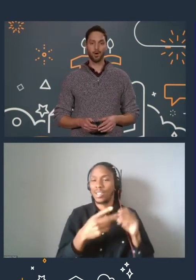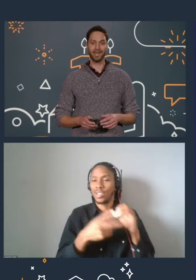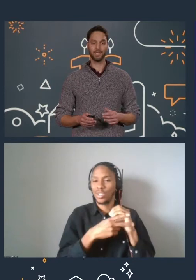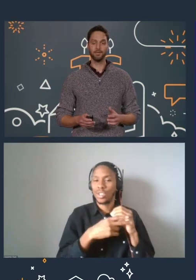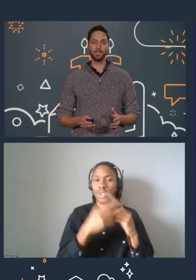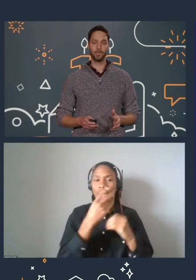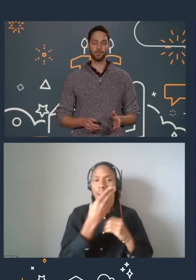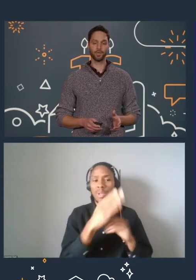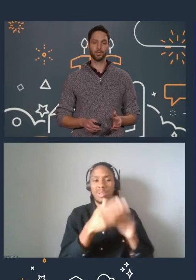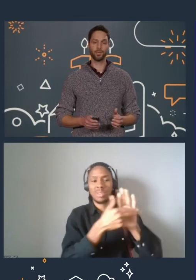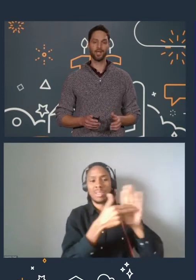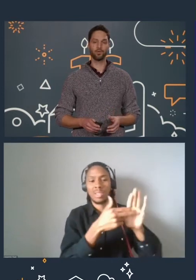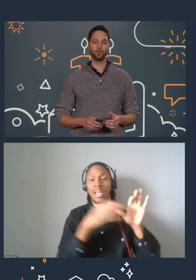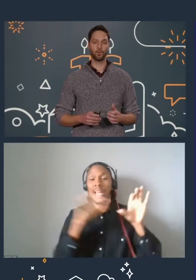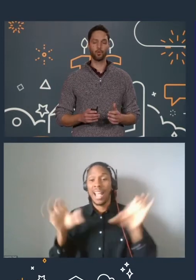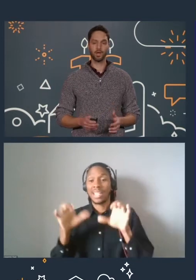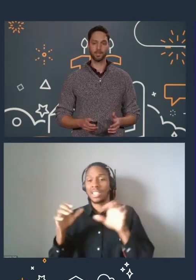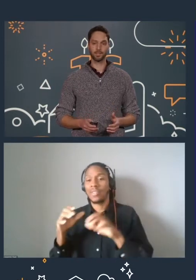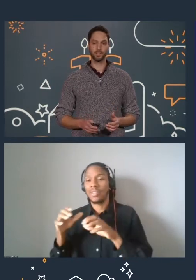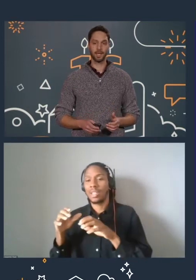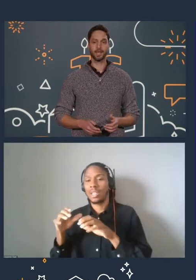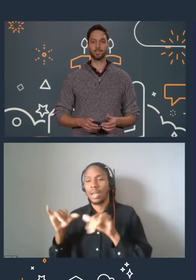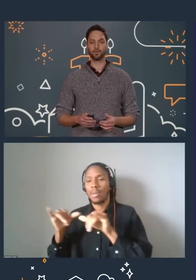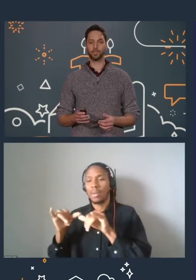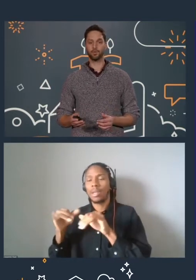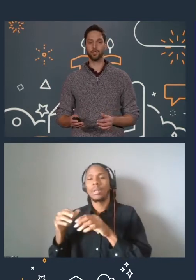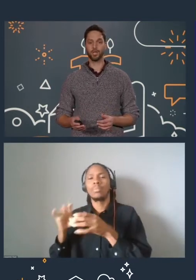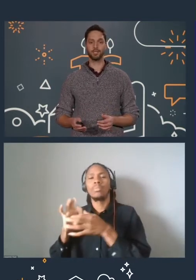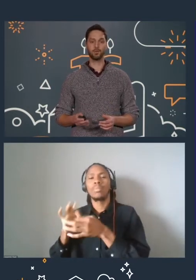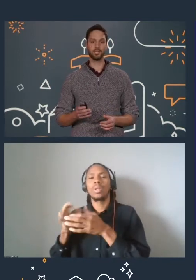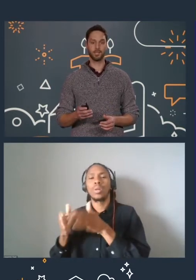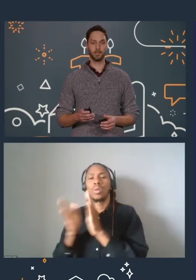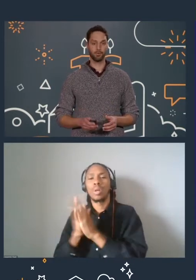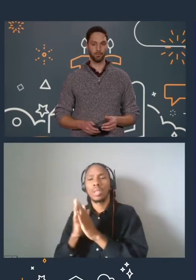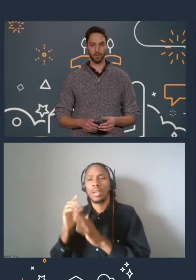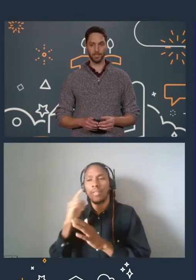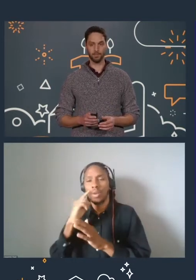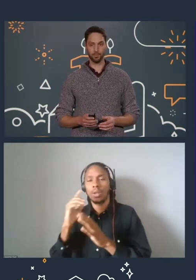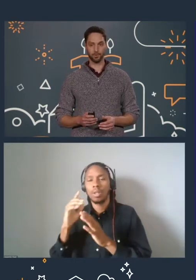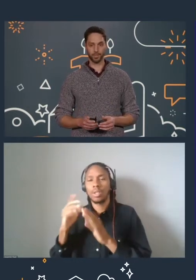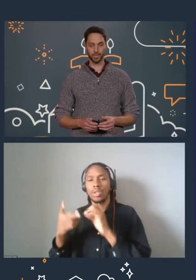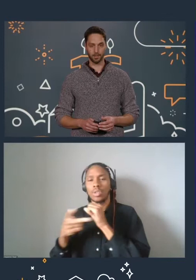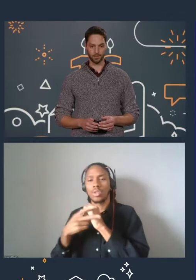While activity metrics relate to the requests against your storage as you can see in the purple shading.